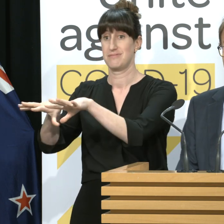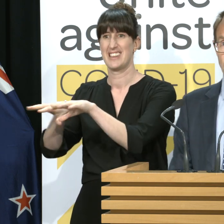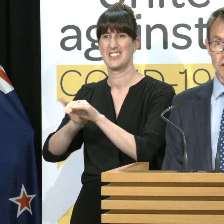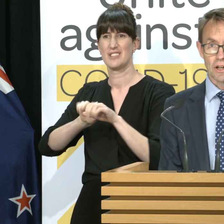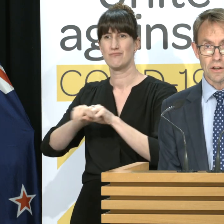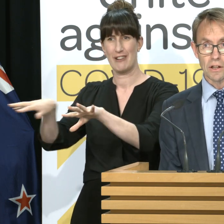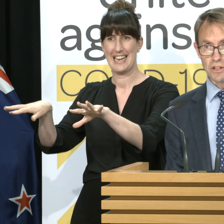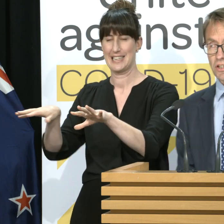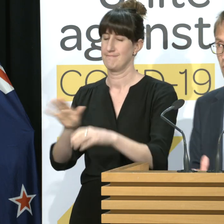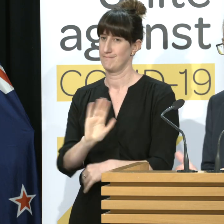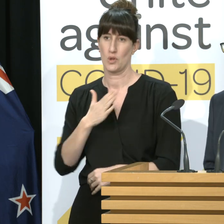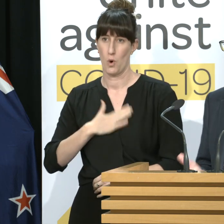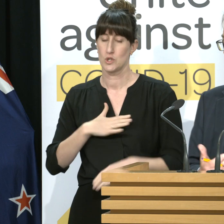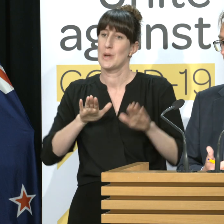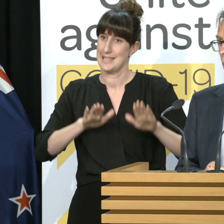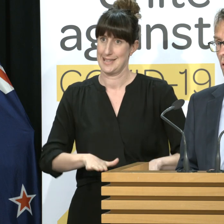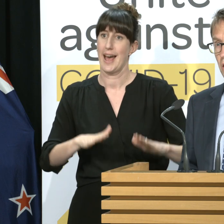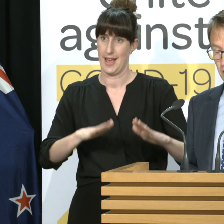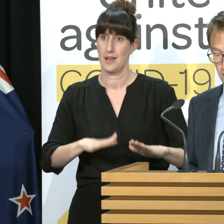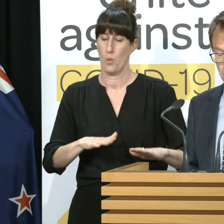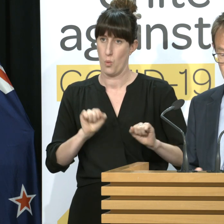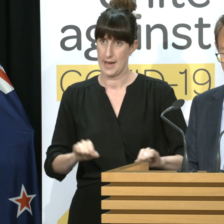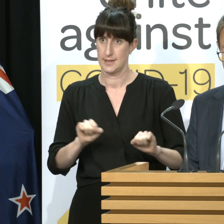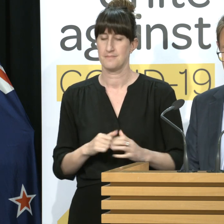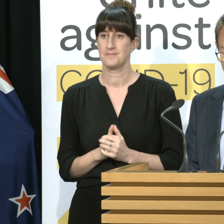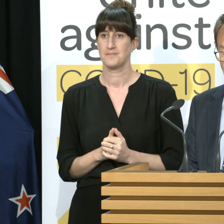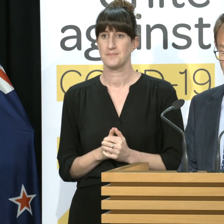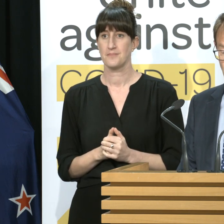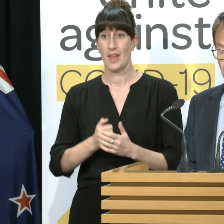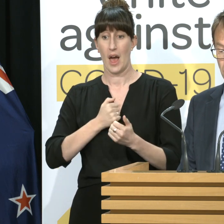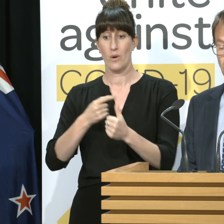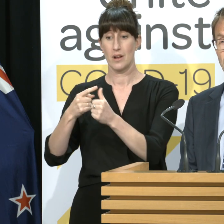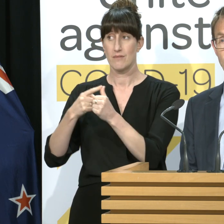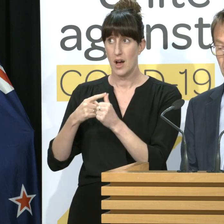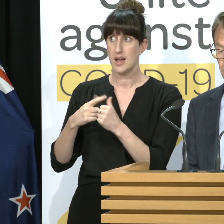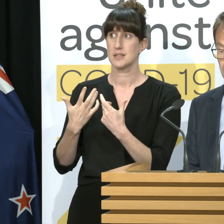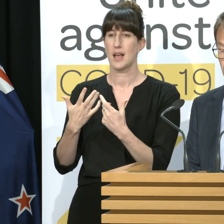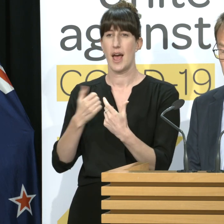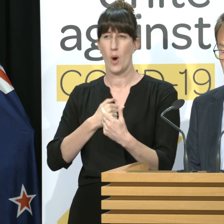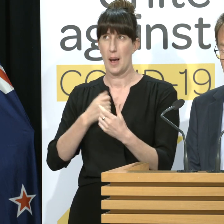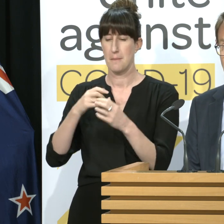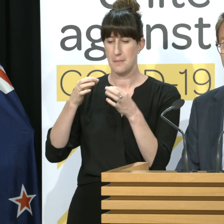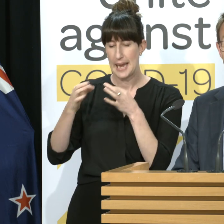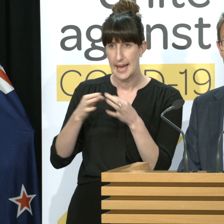using the lessons we have learned from earlier cases in the regional lockdowns to inform our planning and preparations.